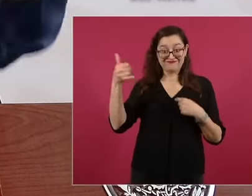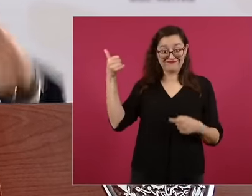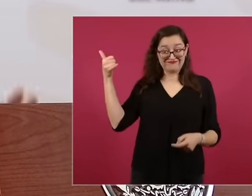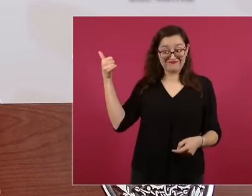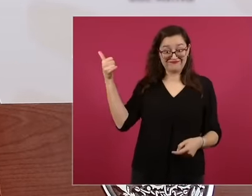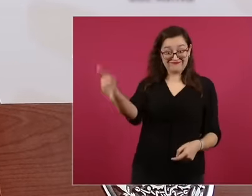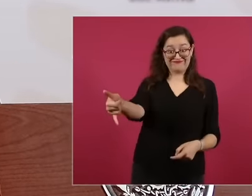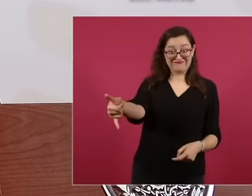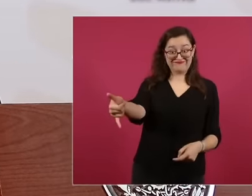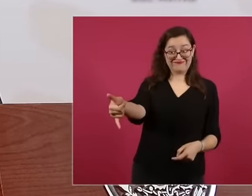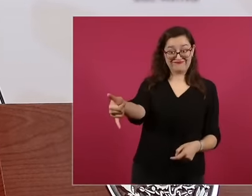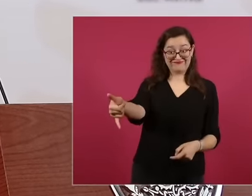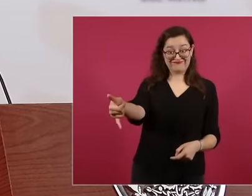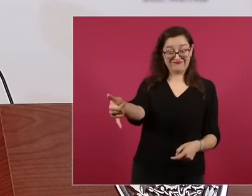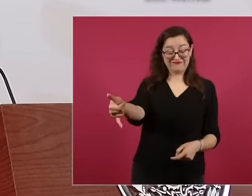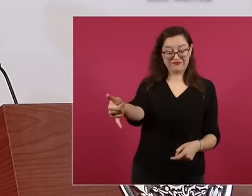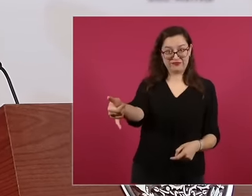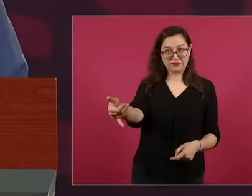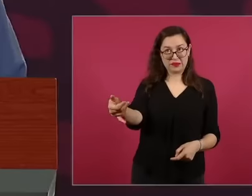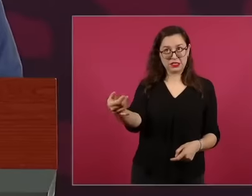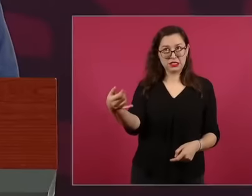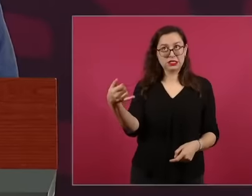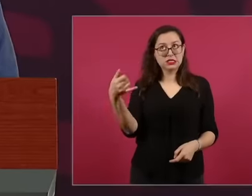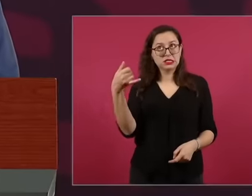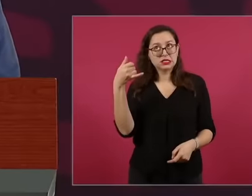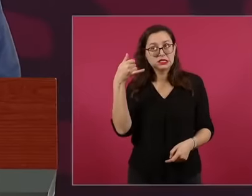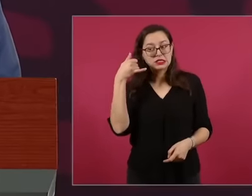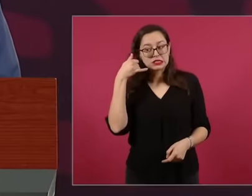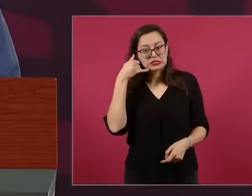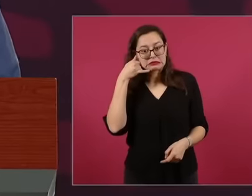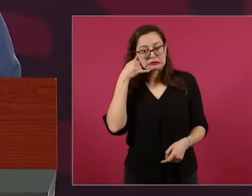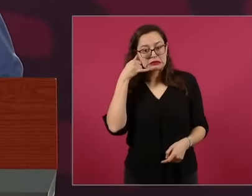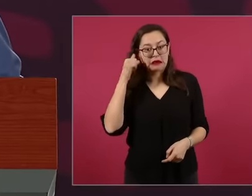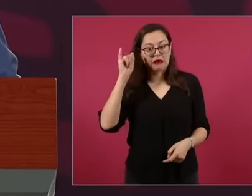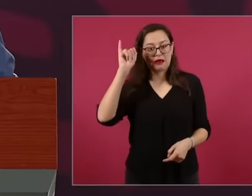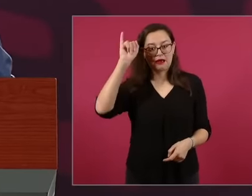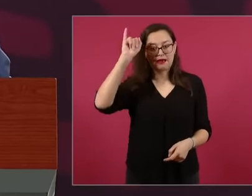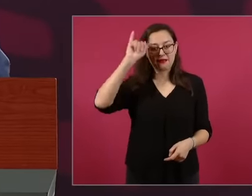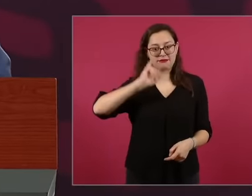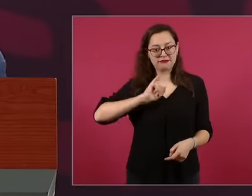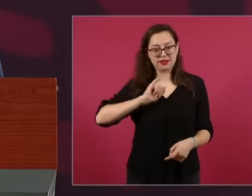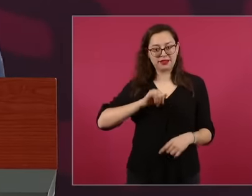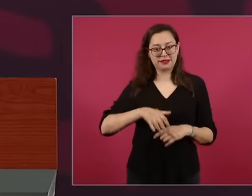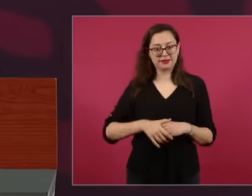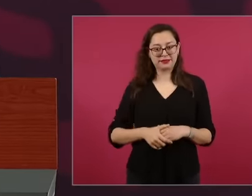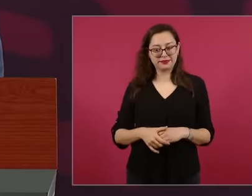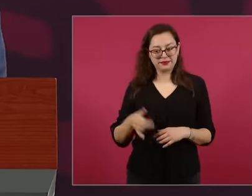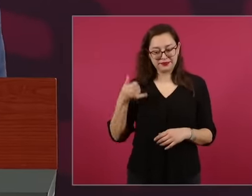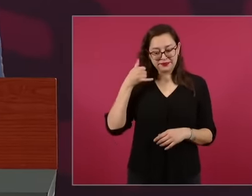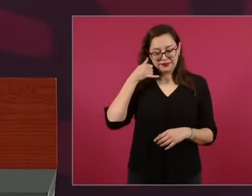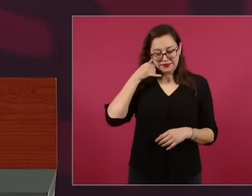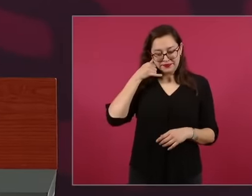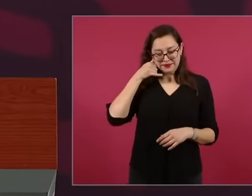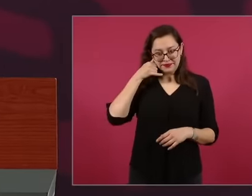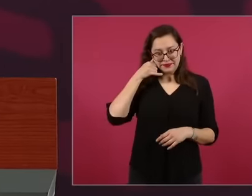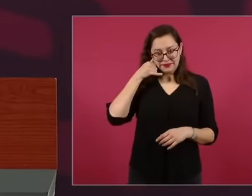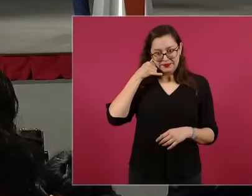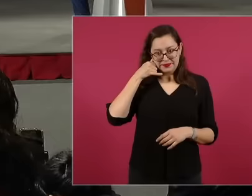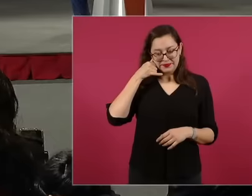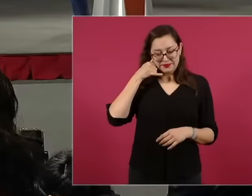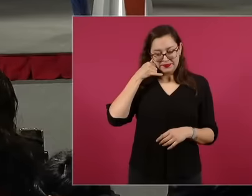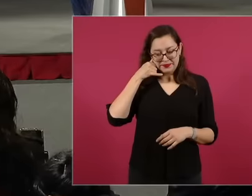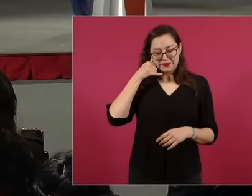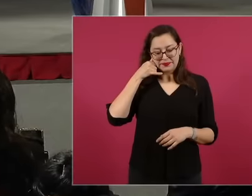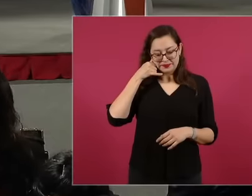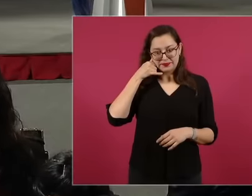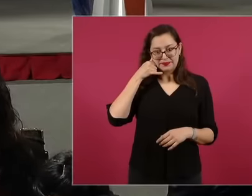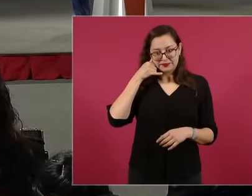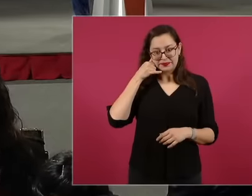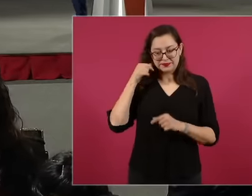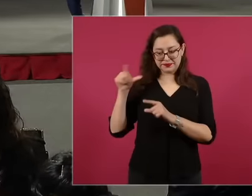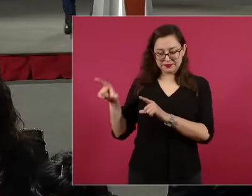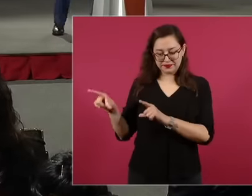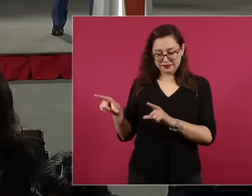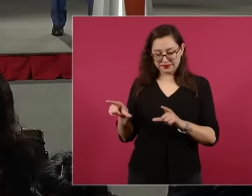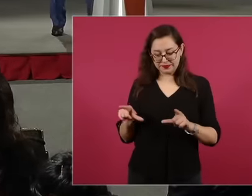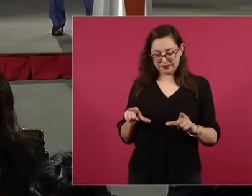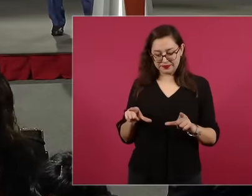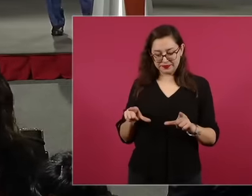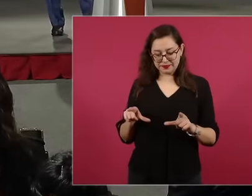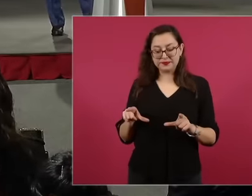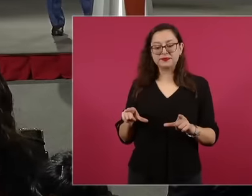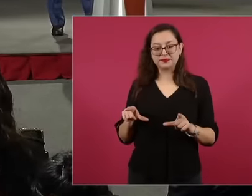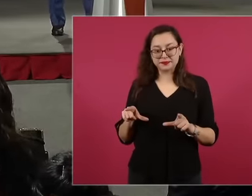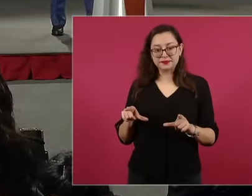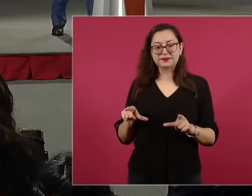managers and they say they'll give you a card or something like that, there's a call.